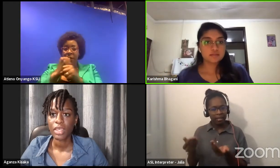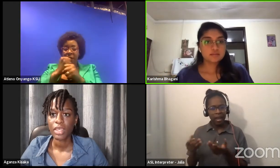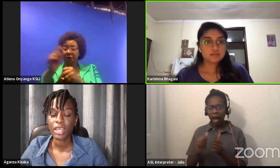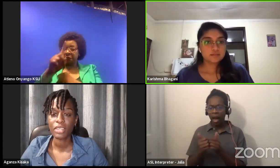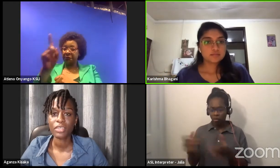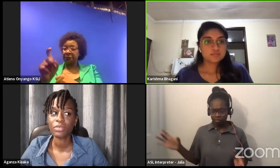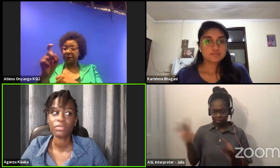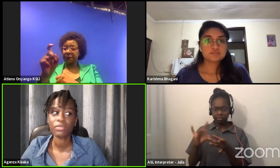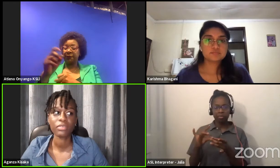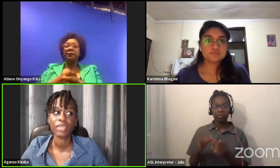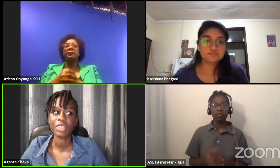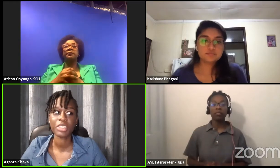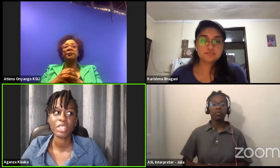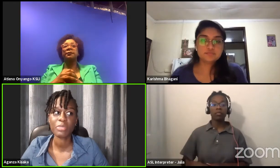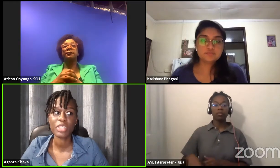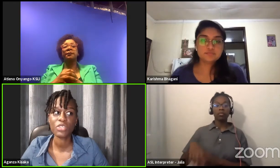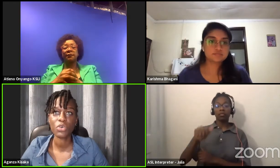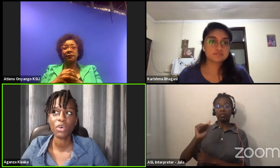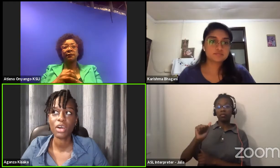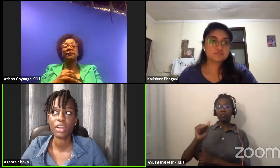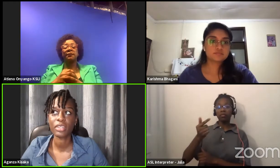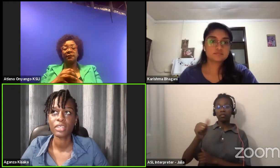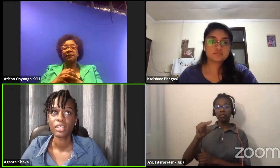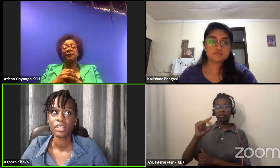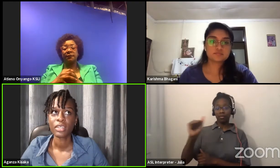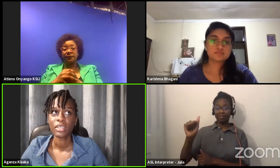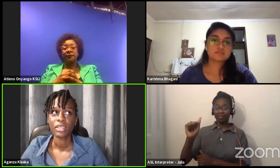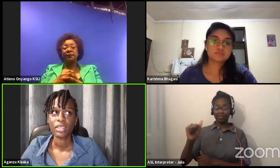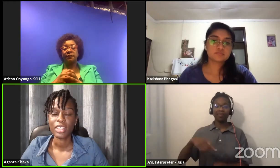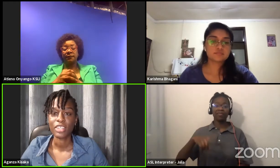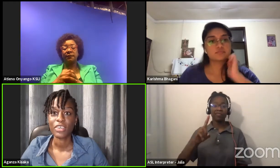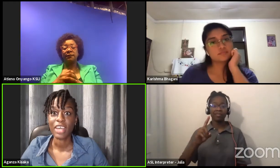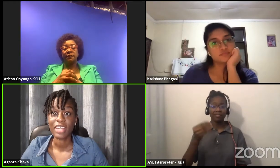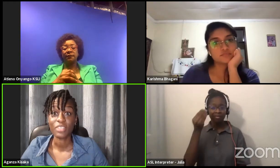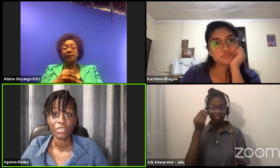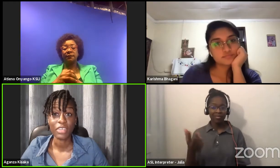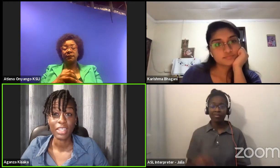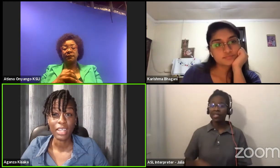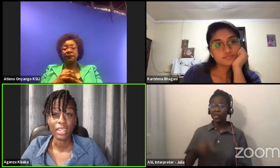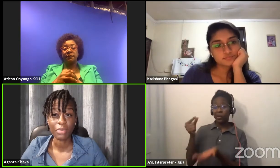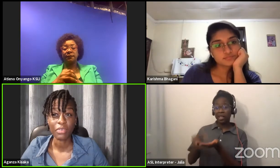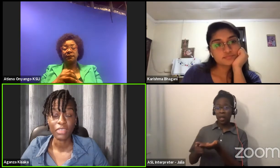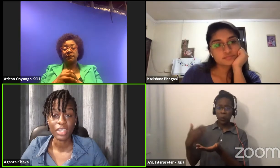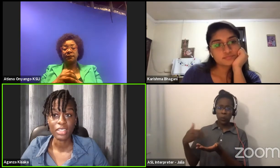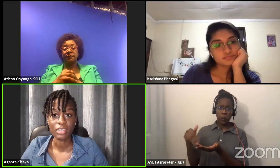Yeah, you know, Karishma, it's been so hard in Uganda to create that type of theater.